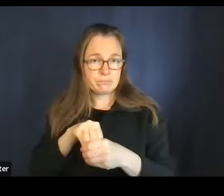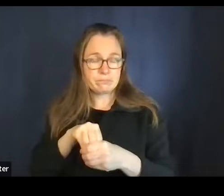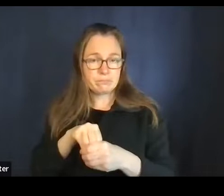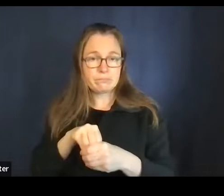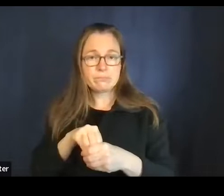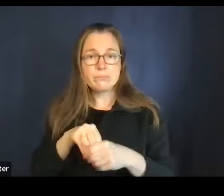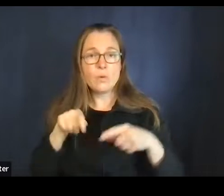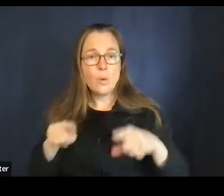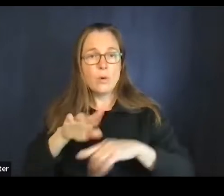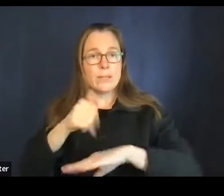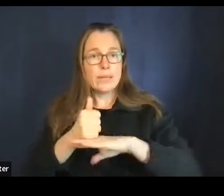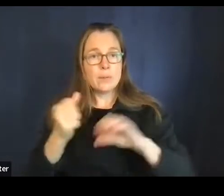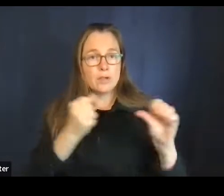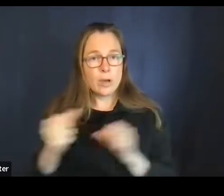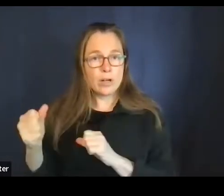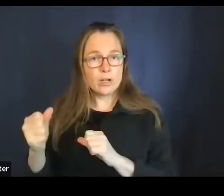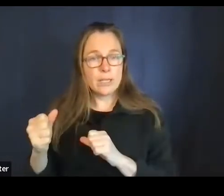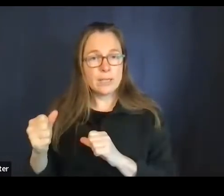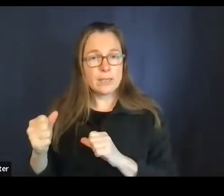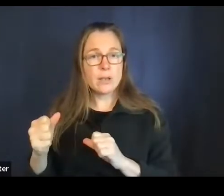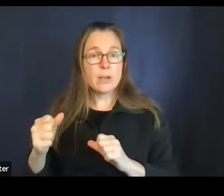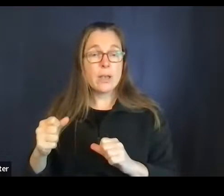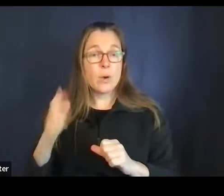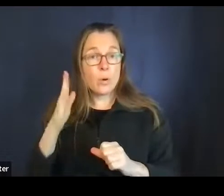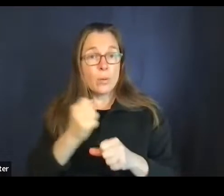to prepare us for Election Day two short years from now.